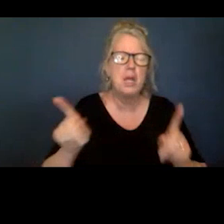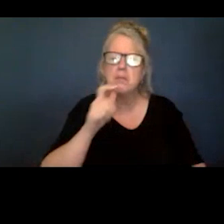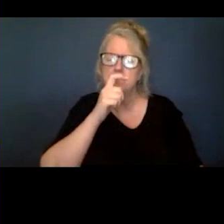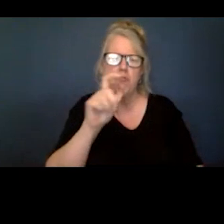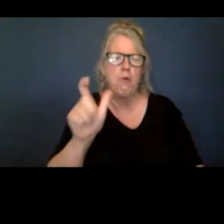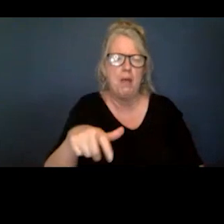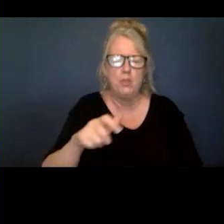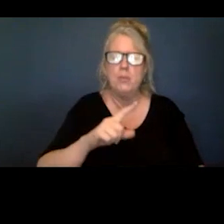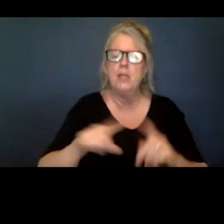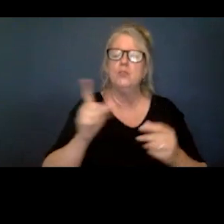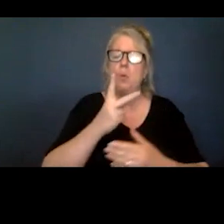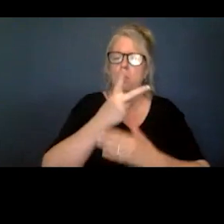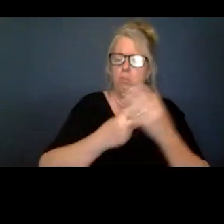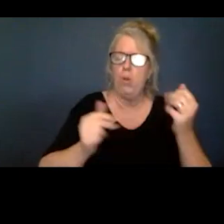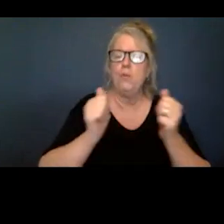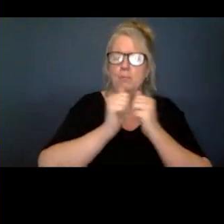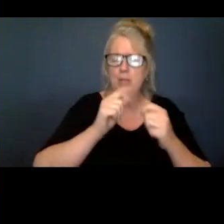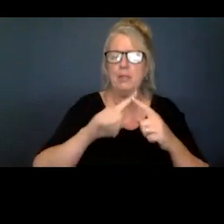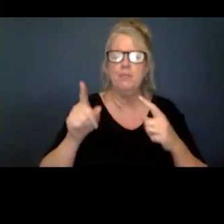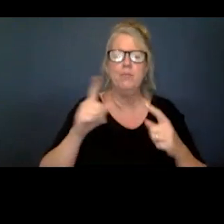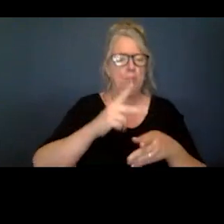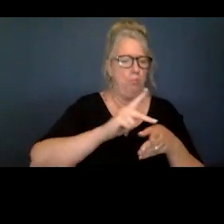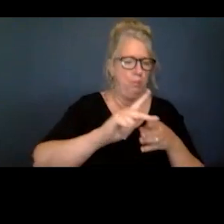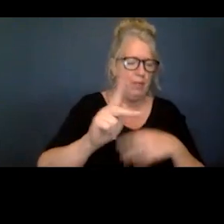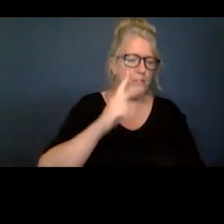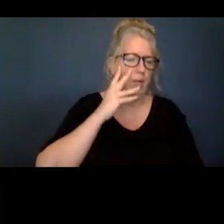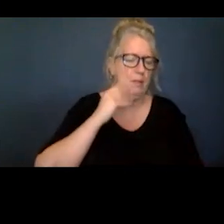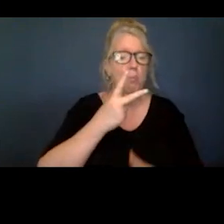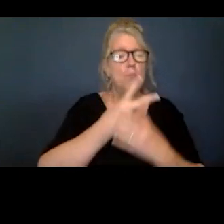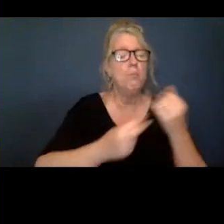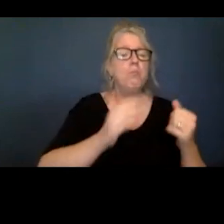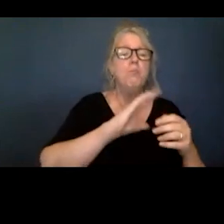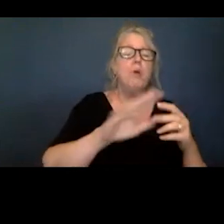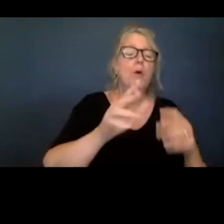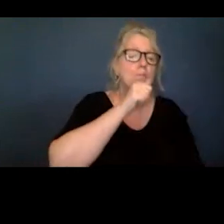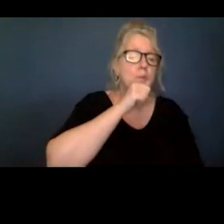Between our combined professional experiences with both private and public sector clients.